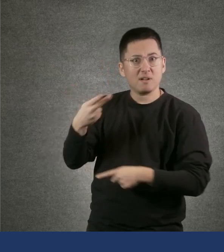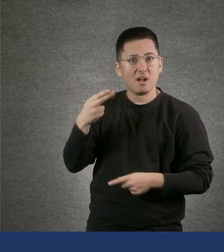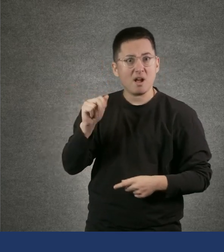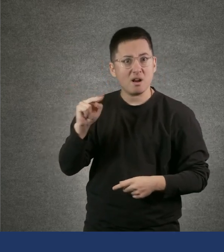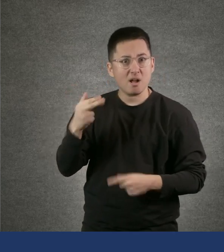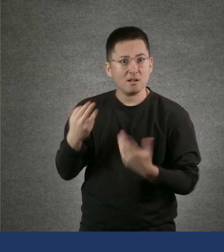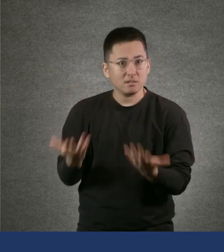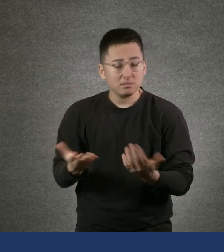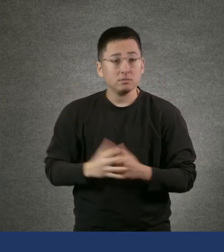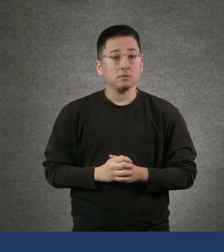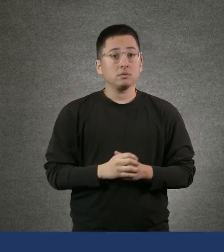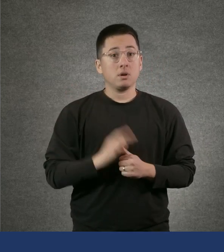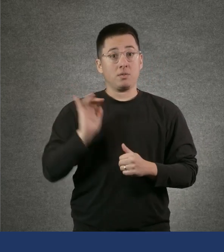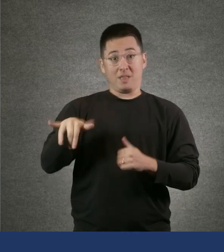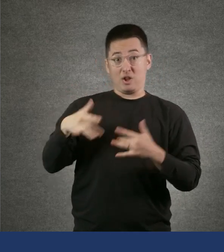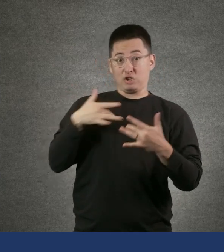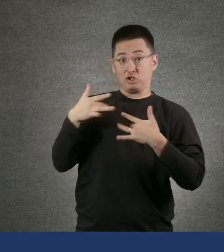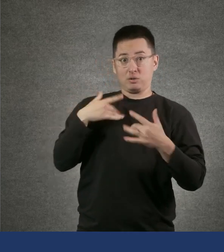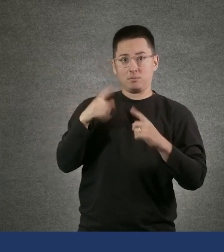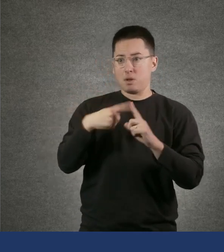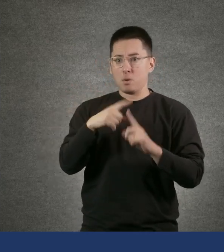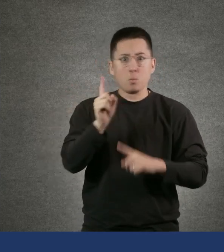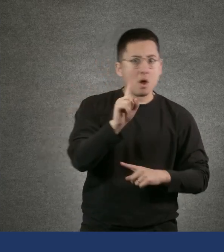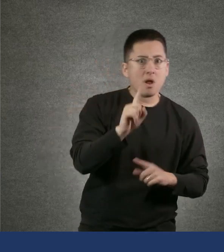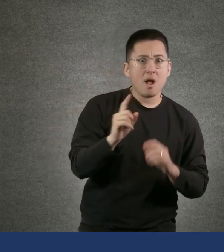became secondary to the many, many more pressing,